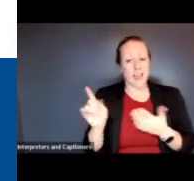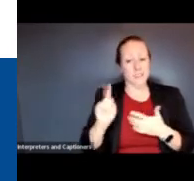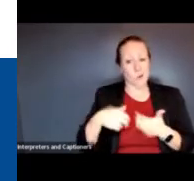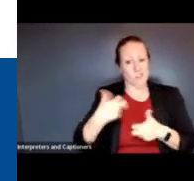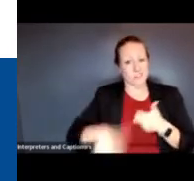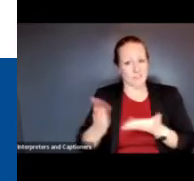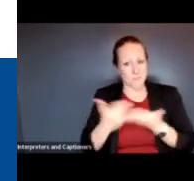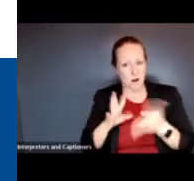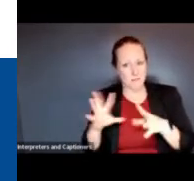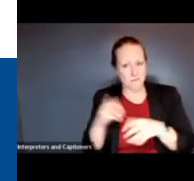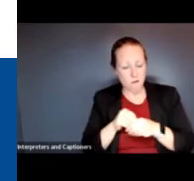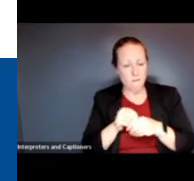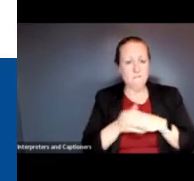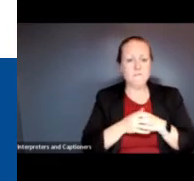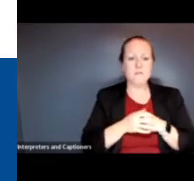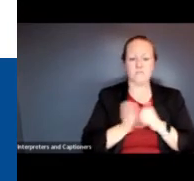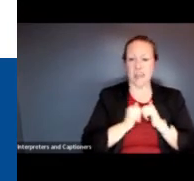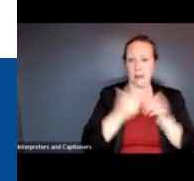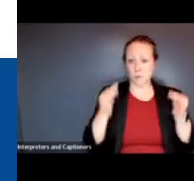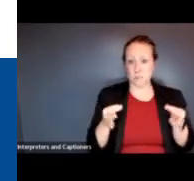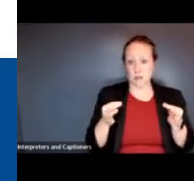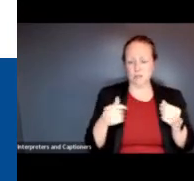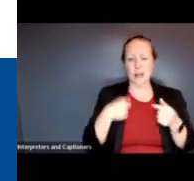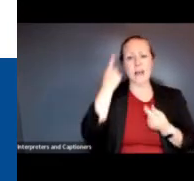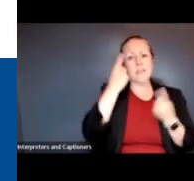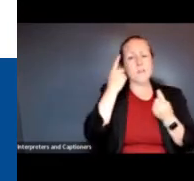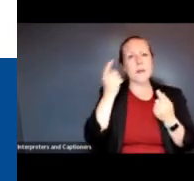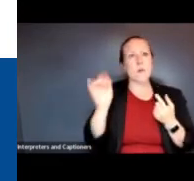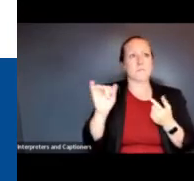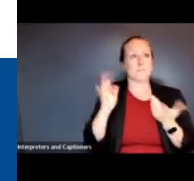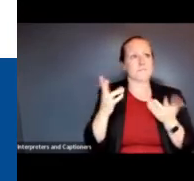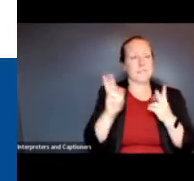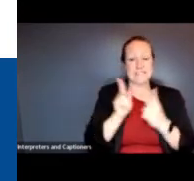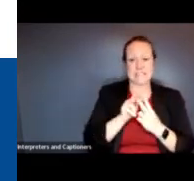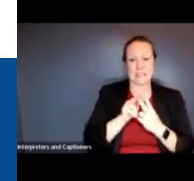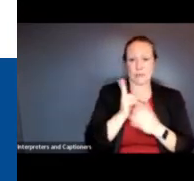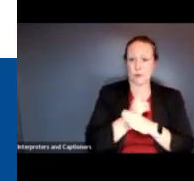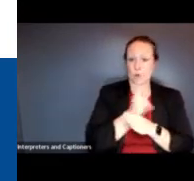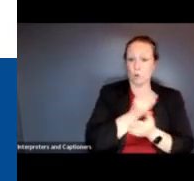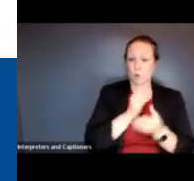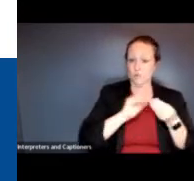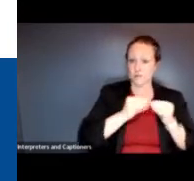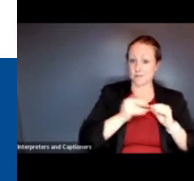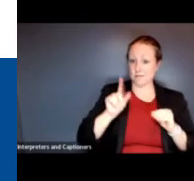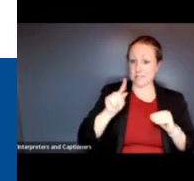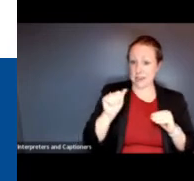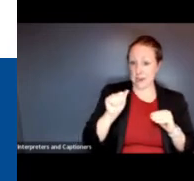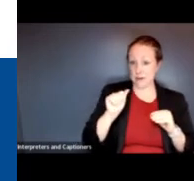is really the way that I think about this is either, you know, sort of using data that is sort of derived from primary